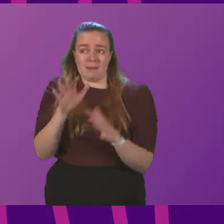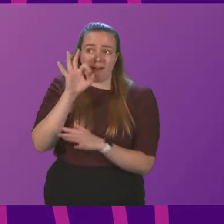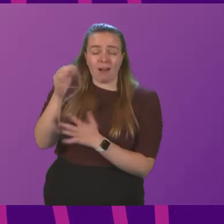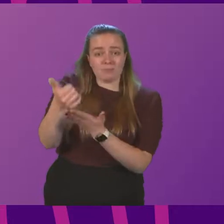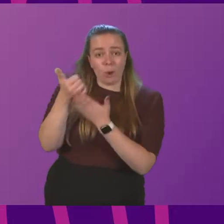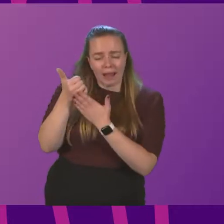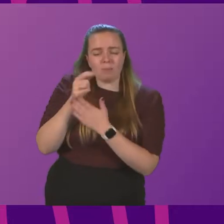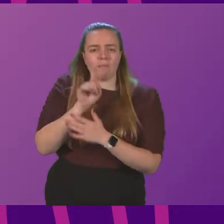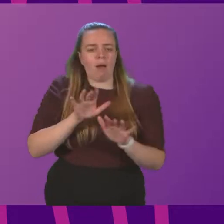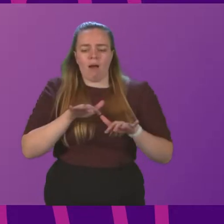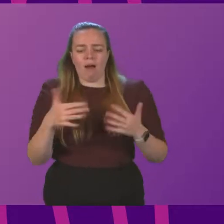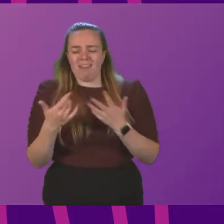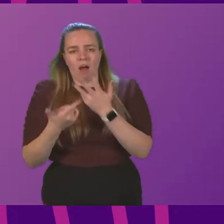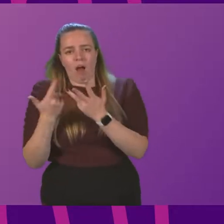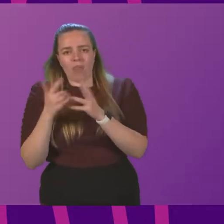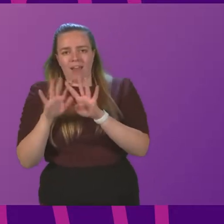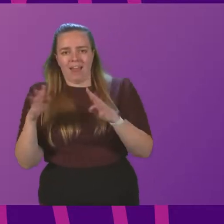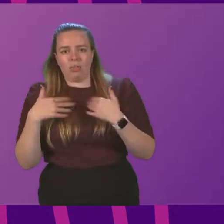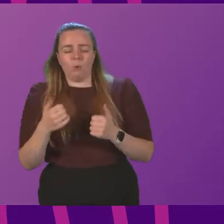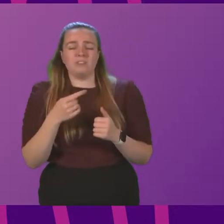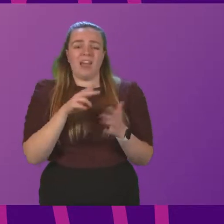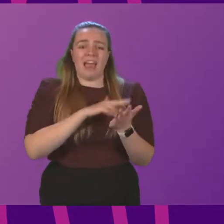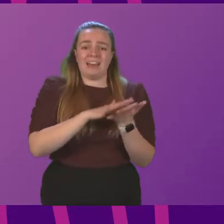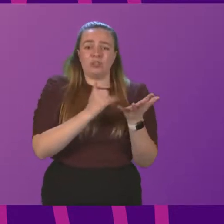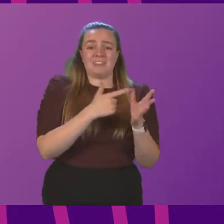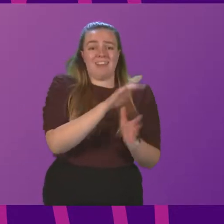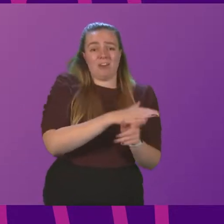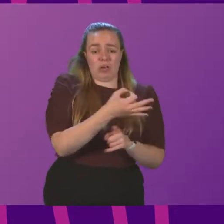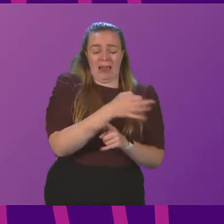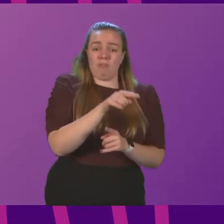unlike other health boards, NHS Ayrshire and Arran is the only one to request